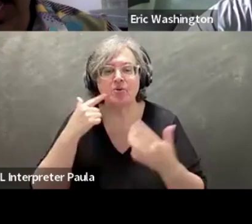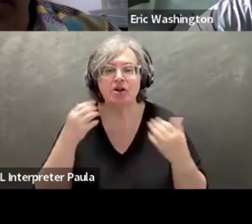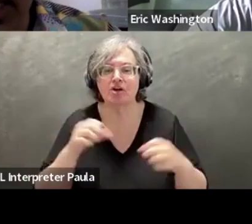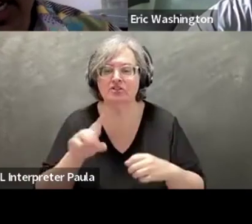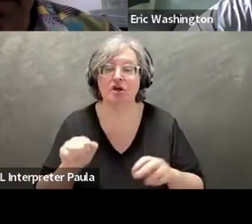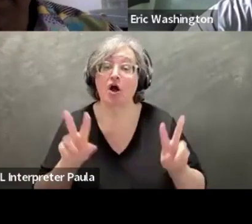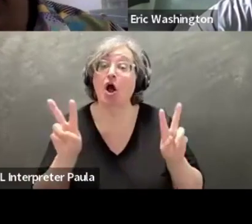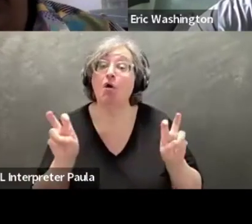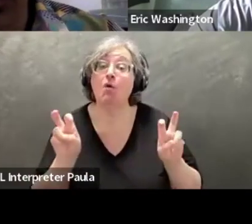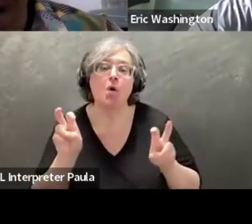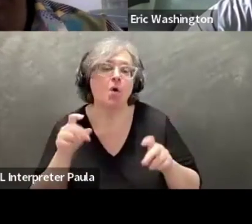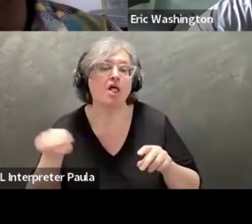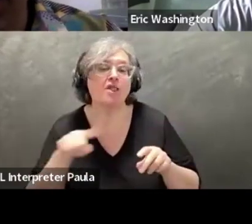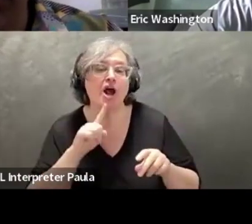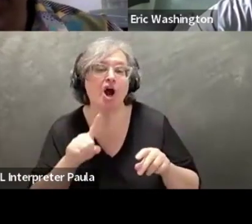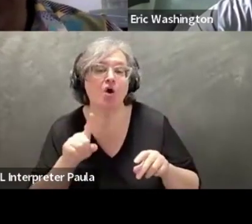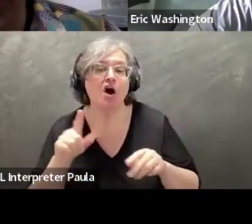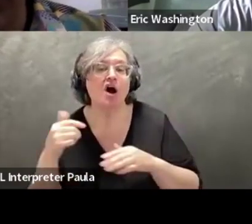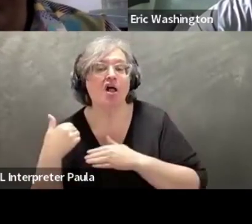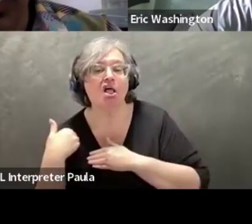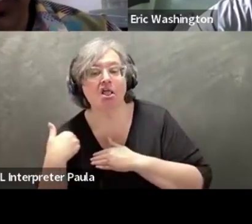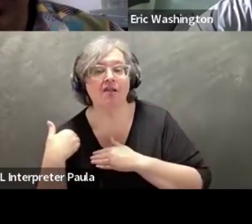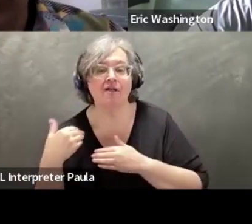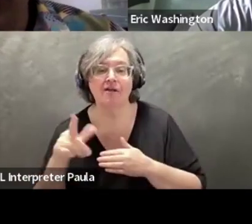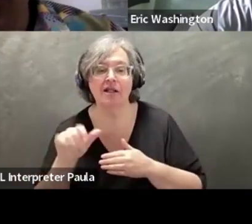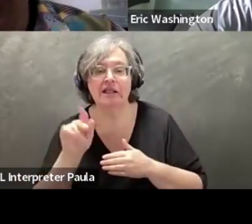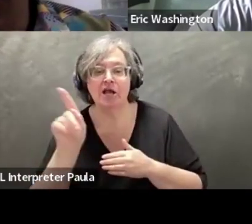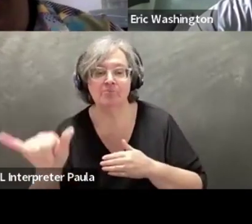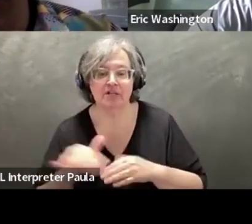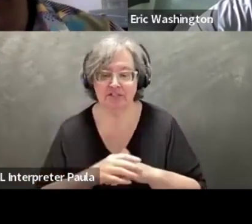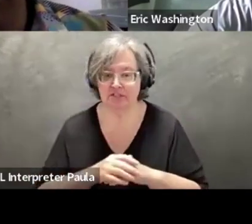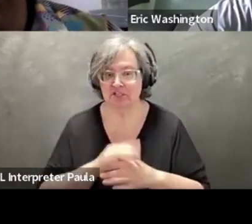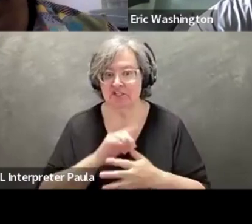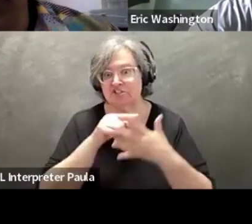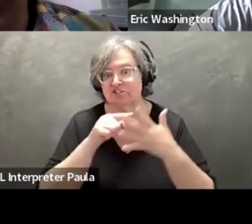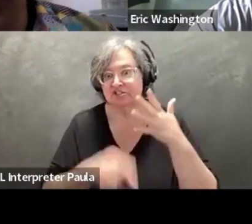were a liability. So countless of things, and so countless of